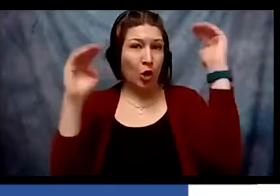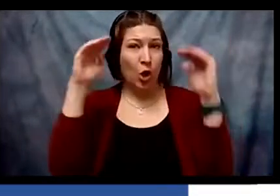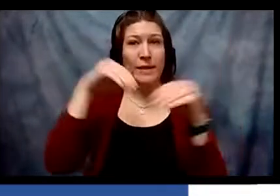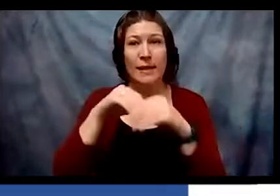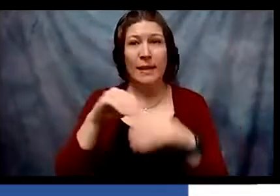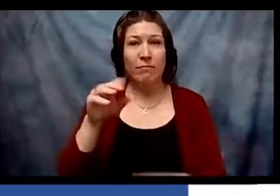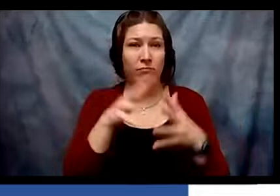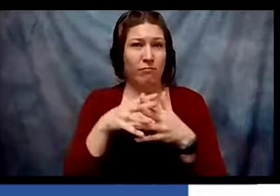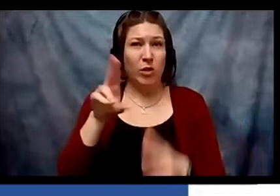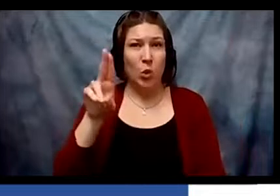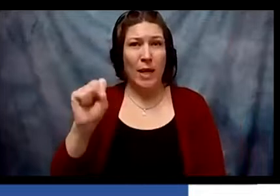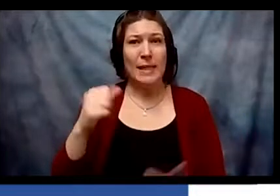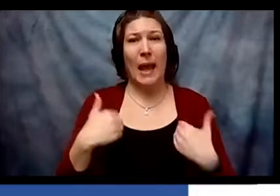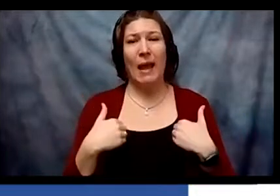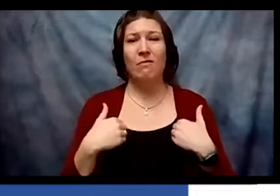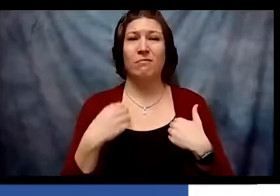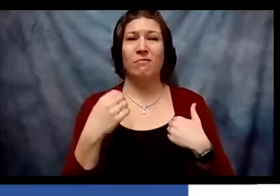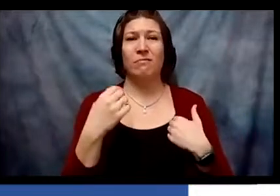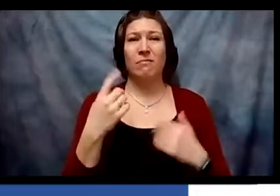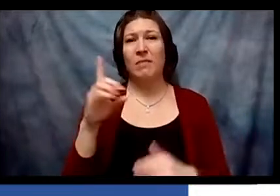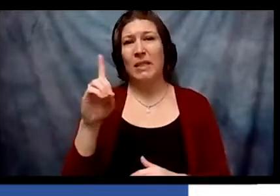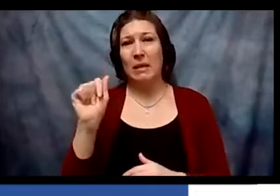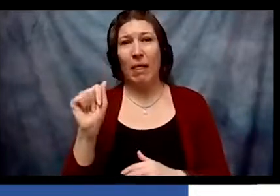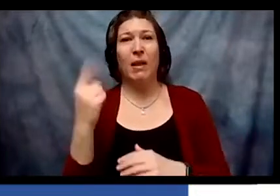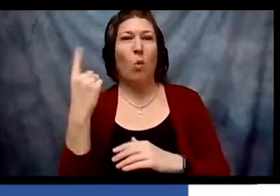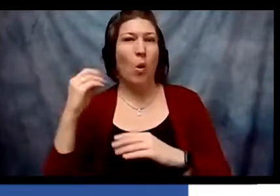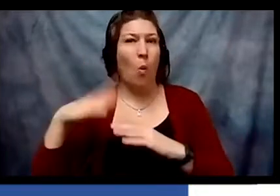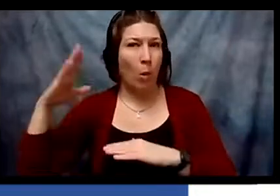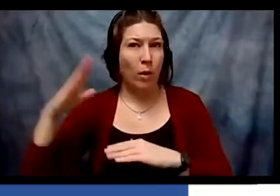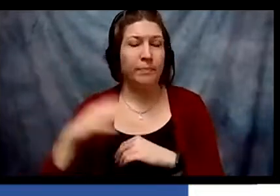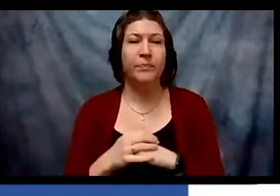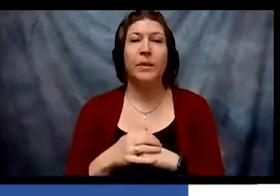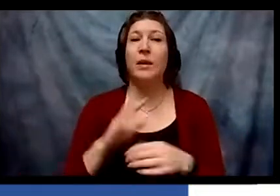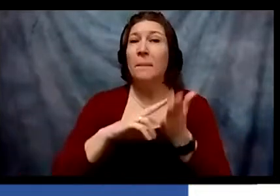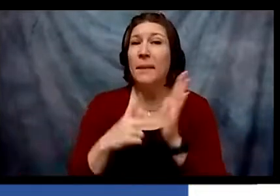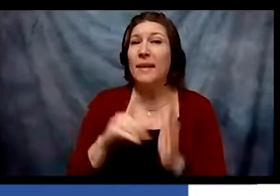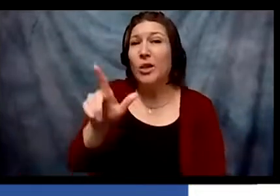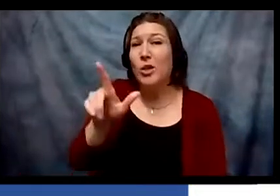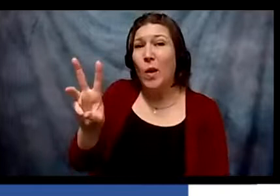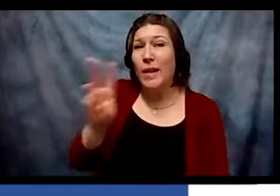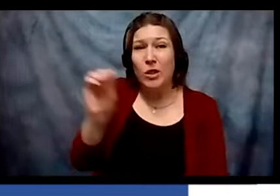least one disability. Another way to say that is 26 percent or over